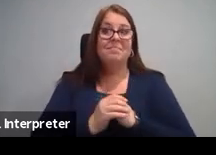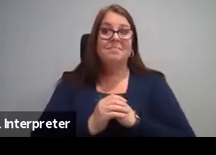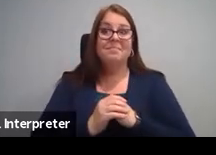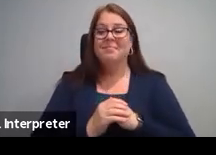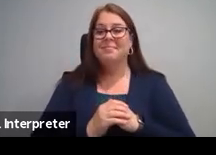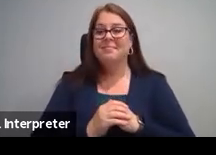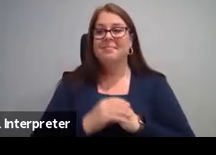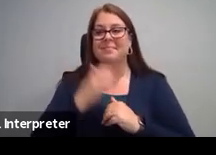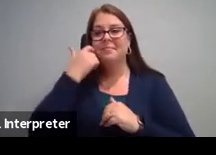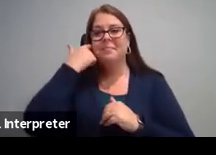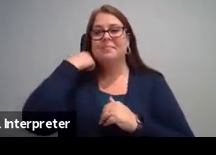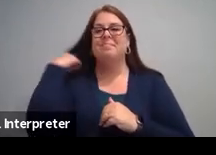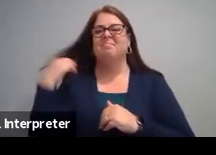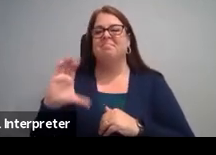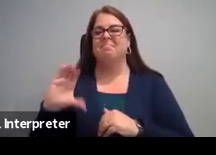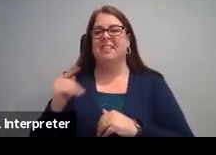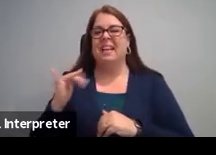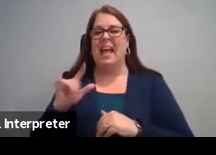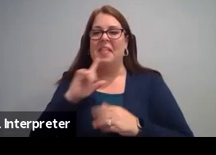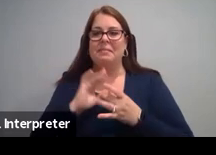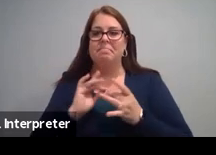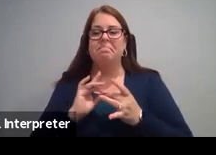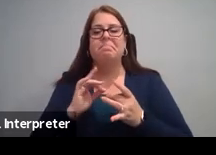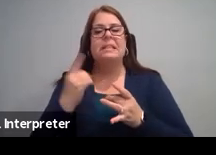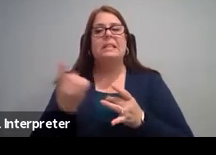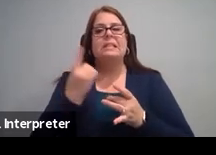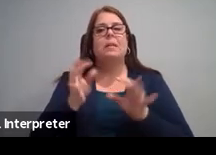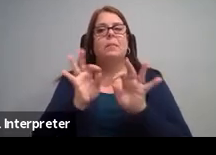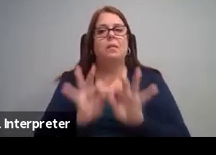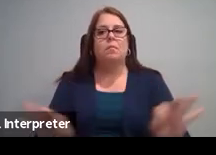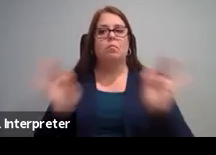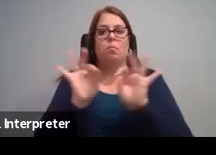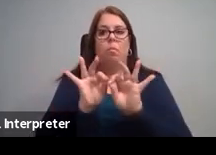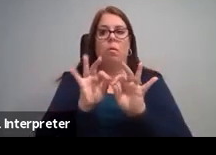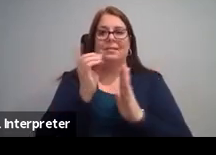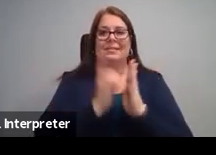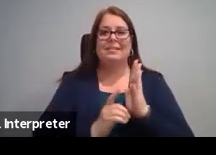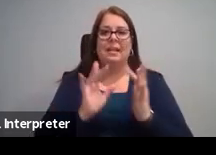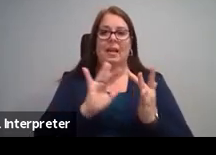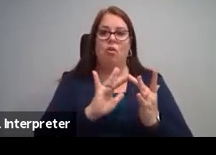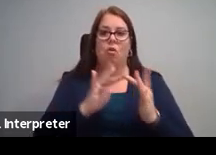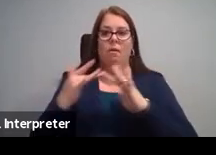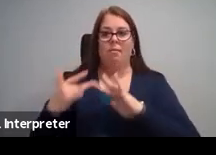Cathy Reznicek: So one of the things that's really important when you're designing for online or virtual learning